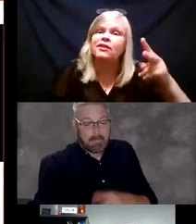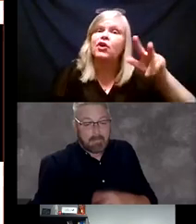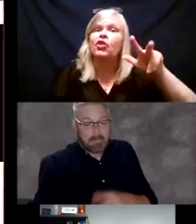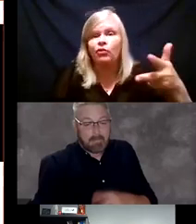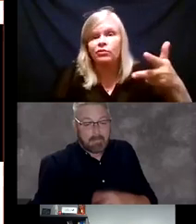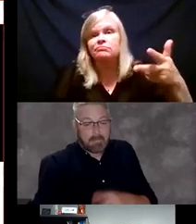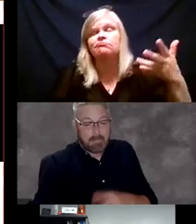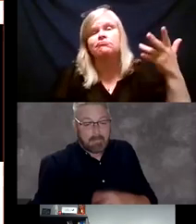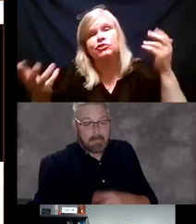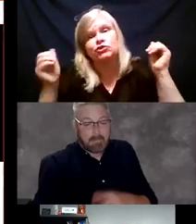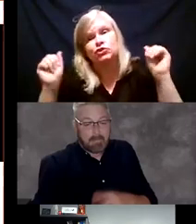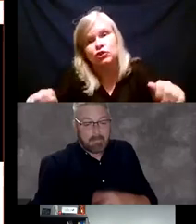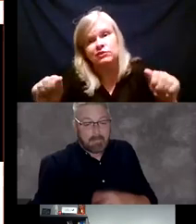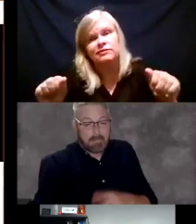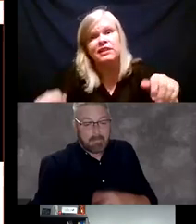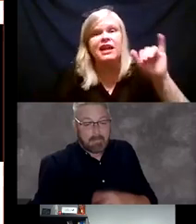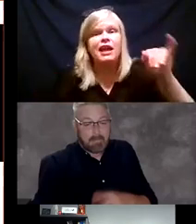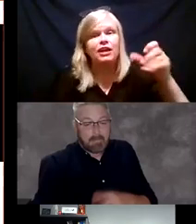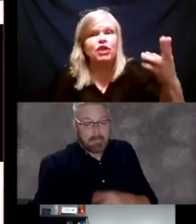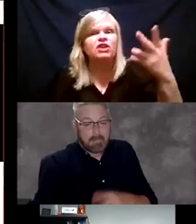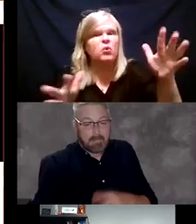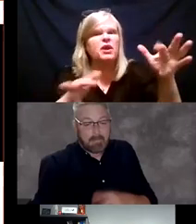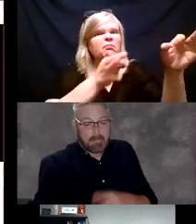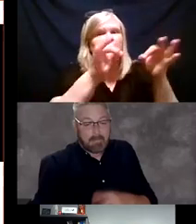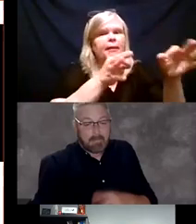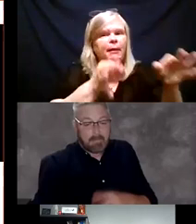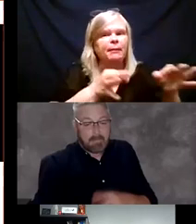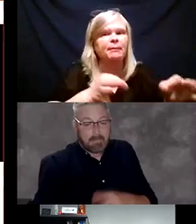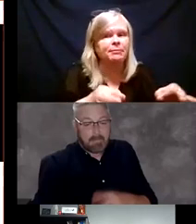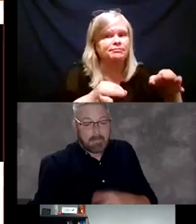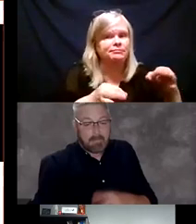DEGREE AND JOSH WENT OVER WHAT THOSE ARE A FEW SLIDES AGO.